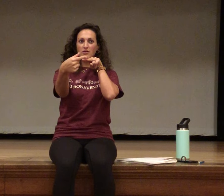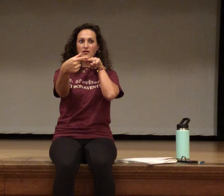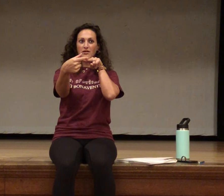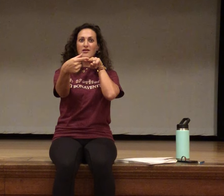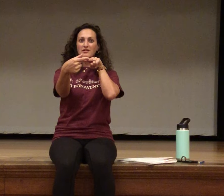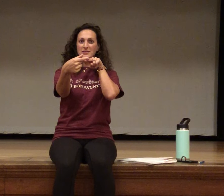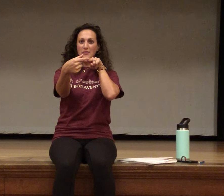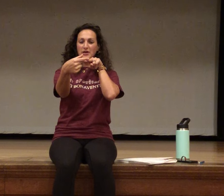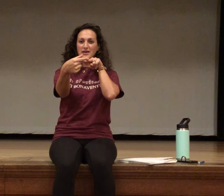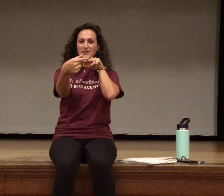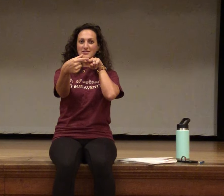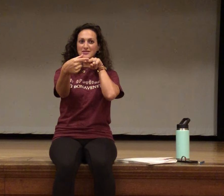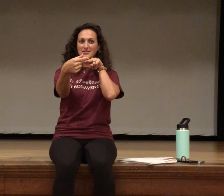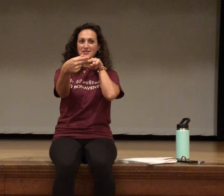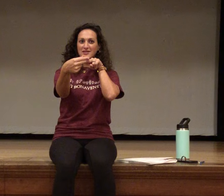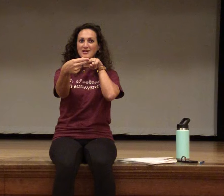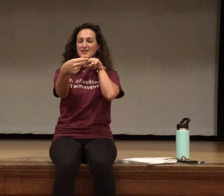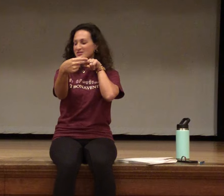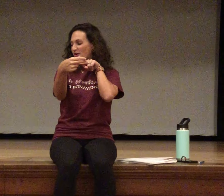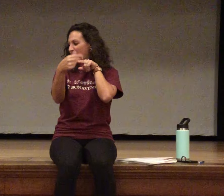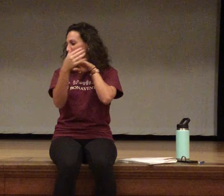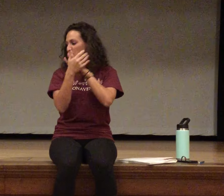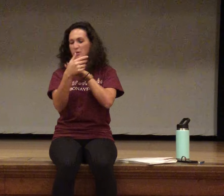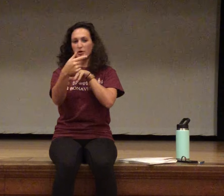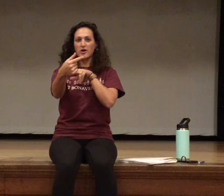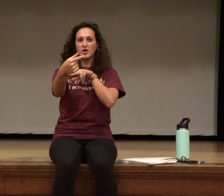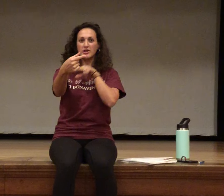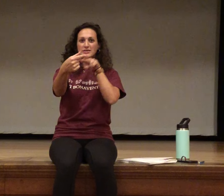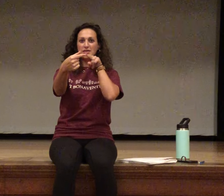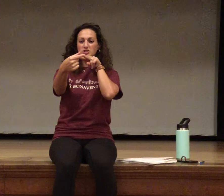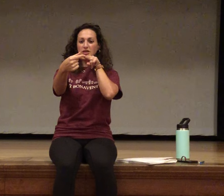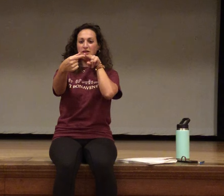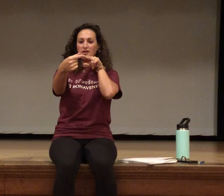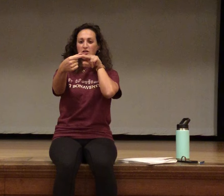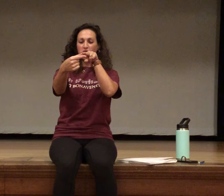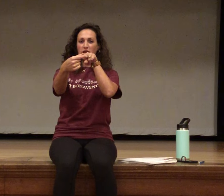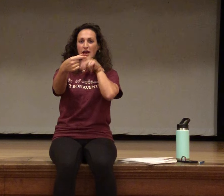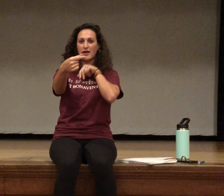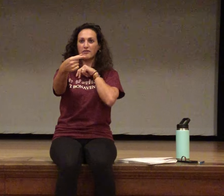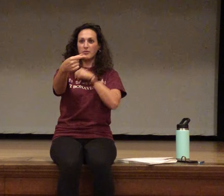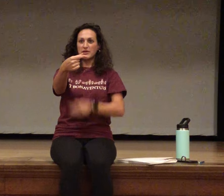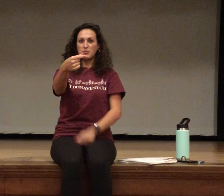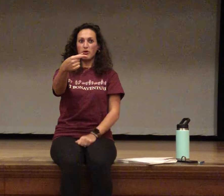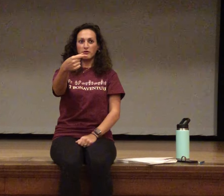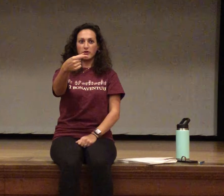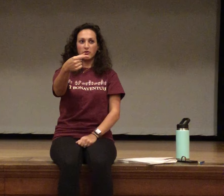does that make sense so on that paper you're going to see a g looking at it from this point of view